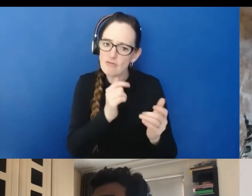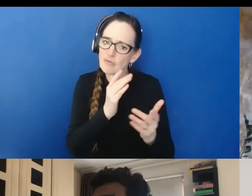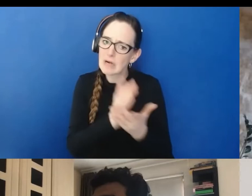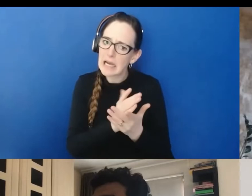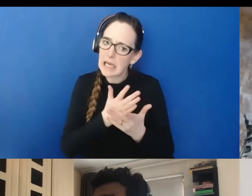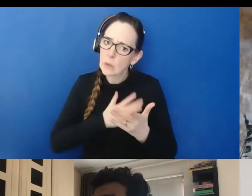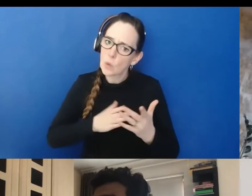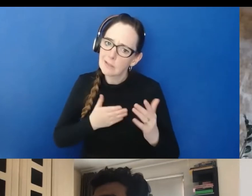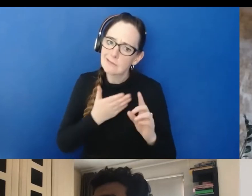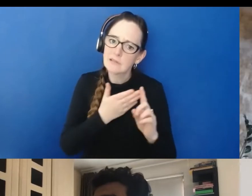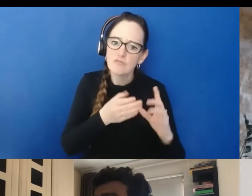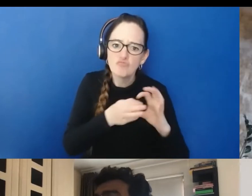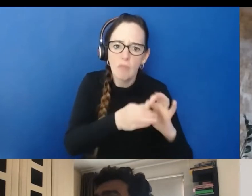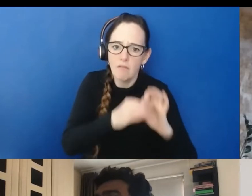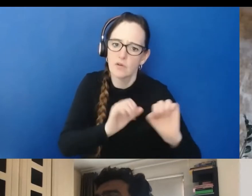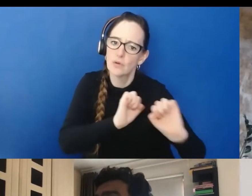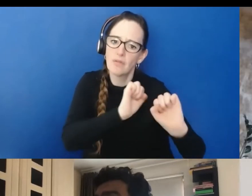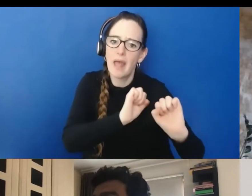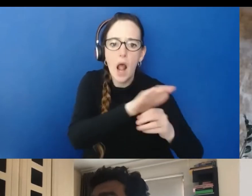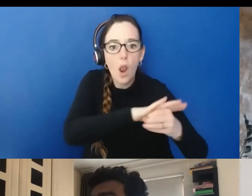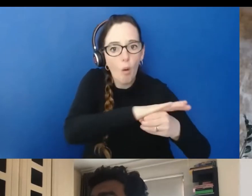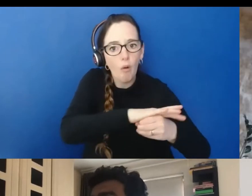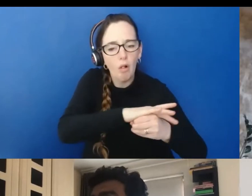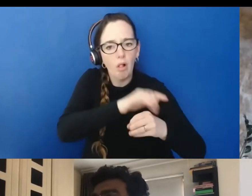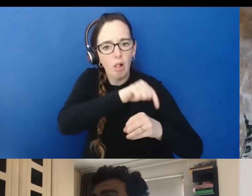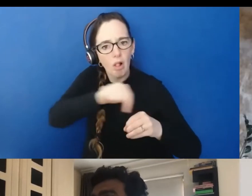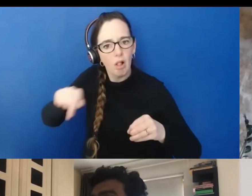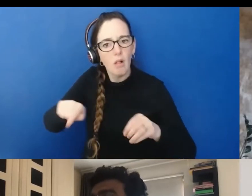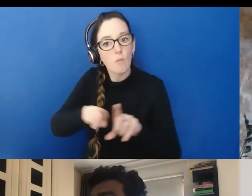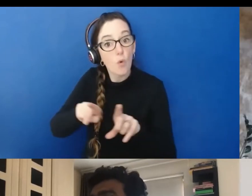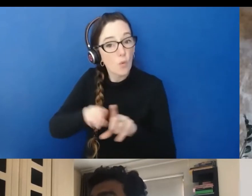Then an artistic community that we want really to carry on working